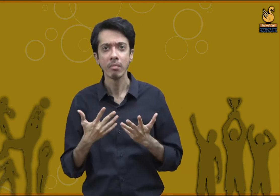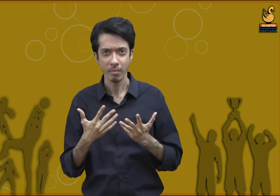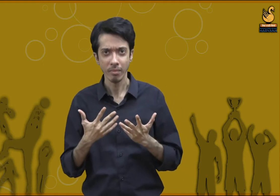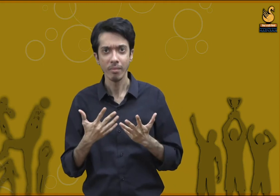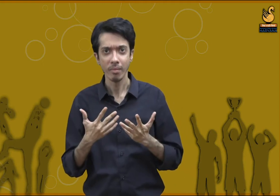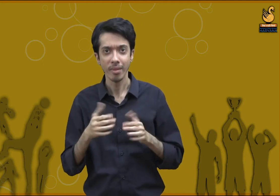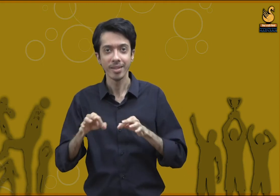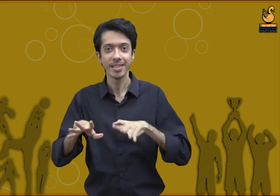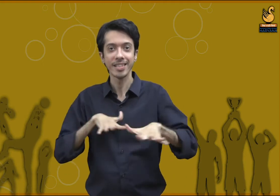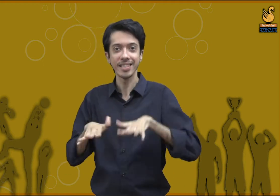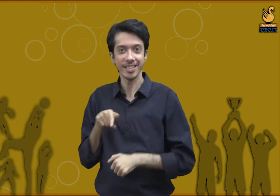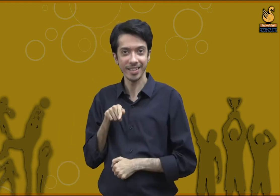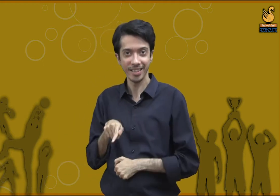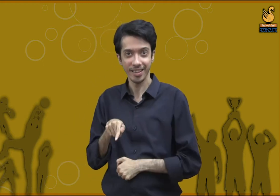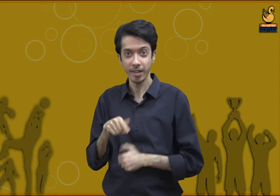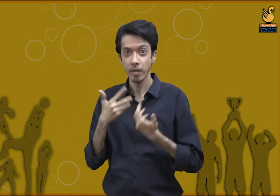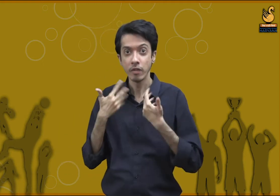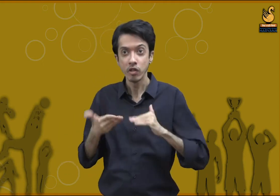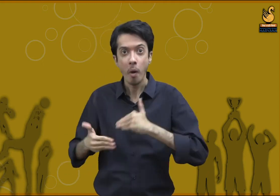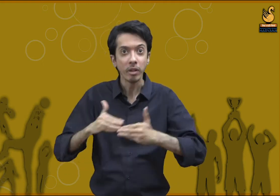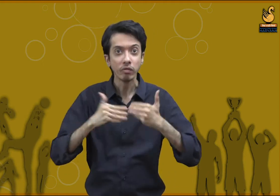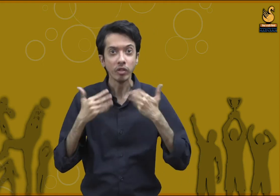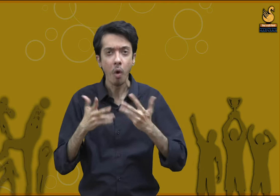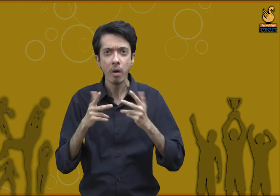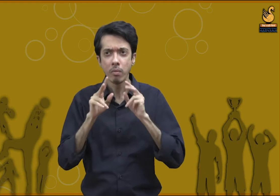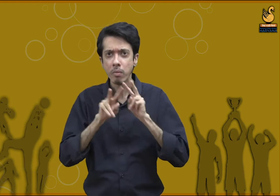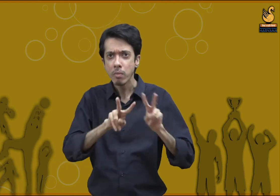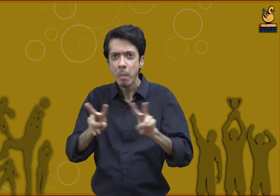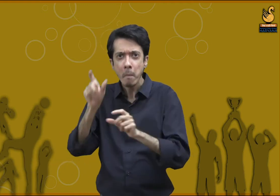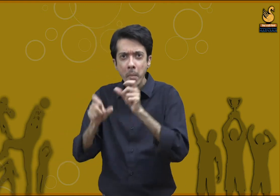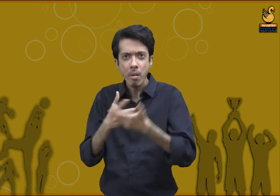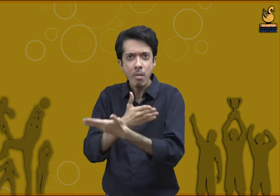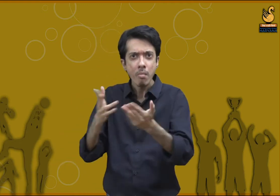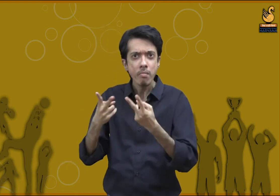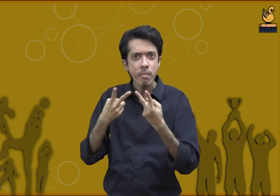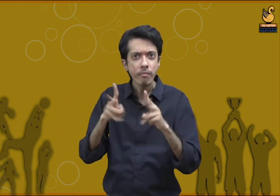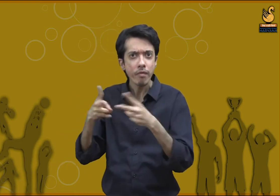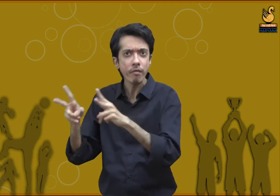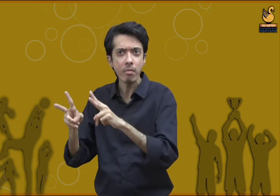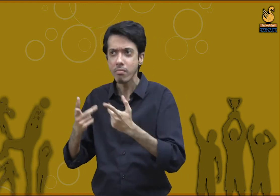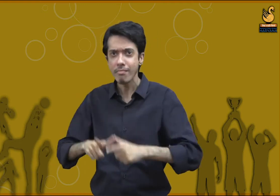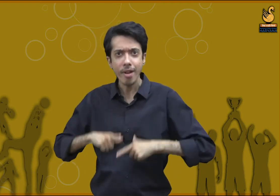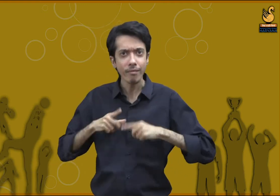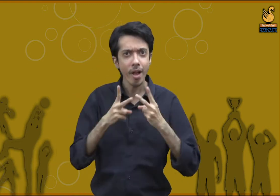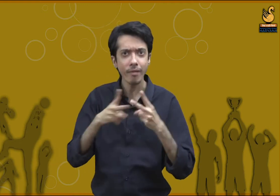From village level events they move to the city level events and this move from one level to